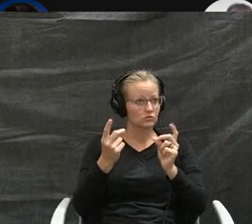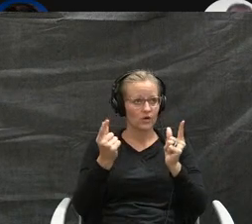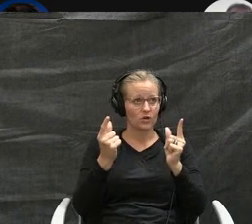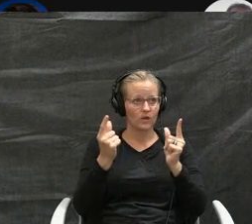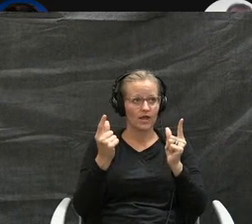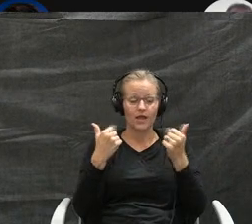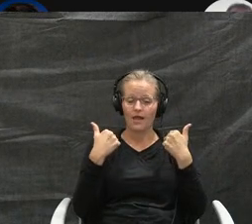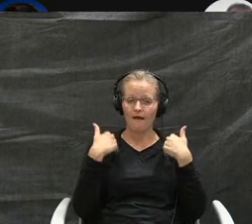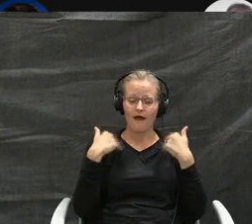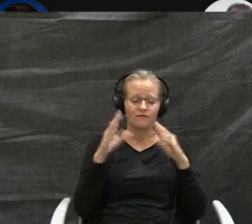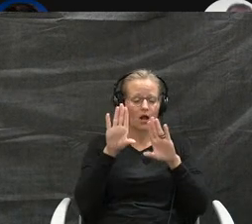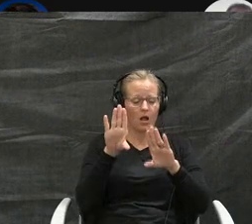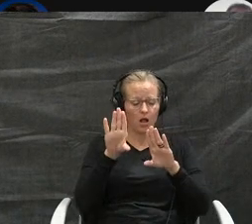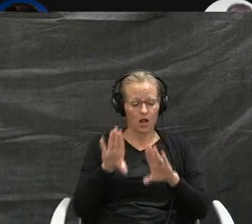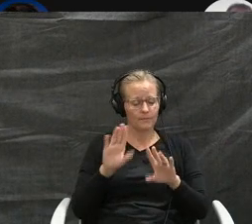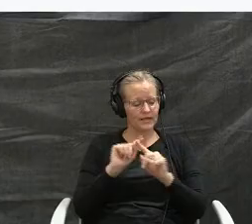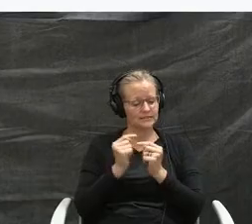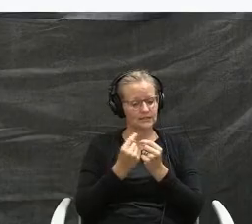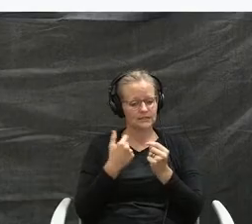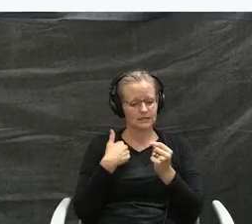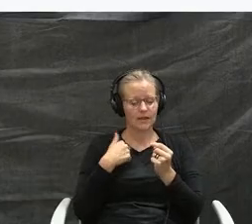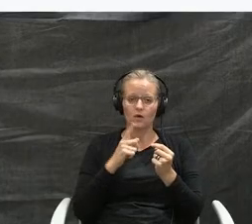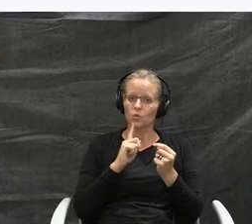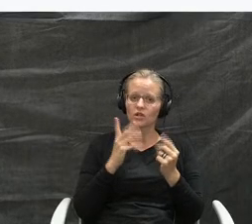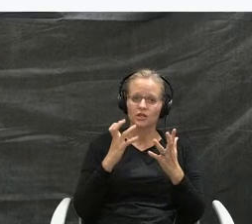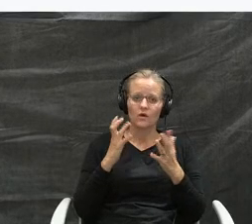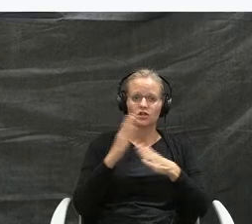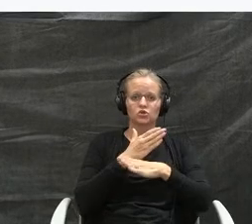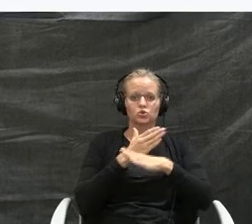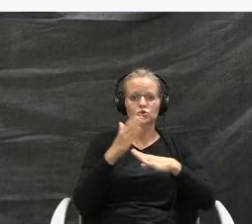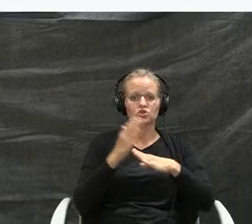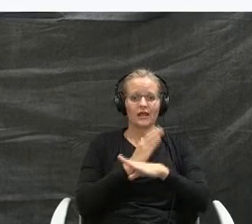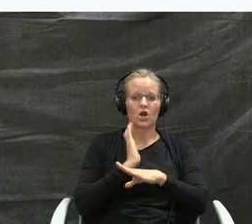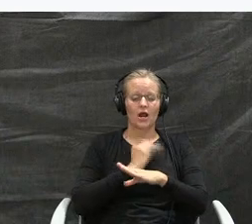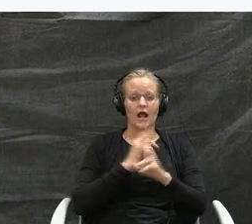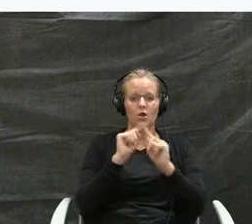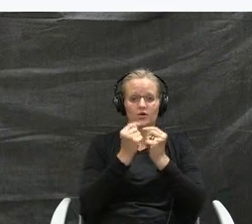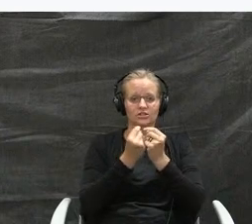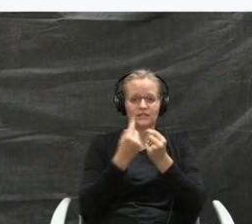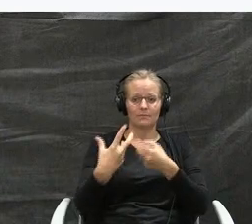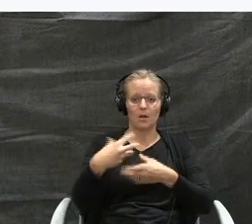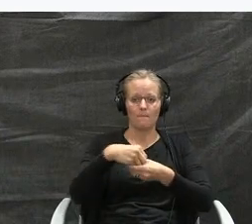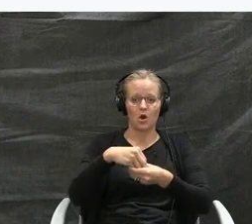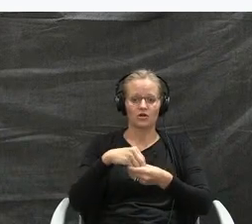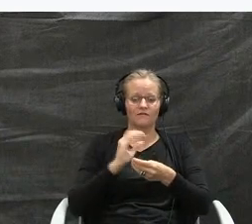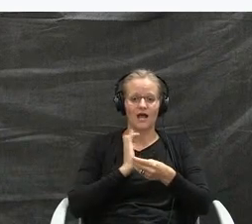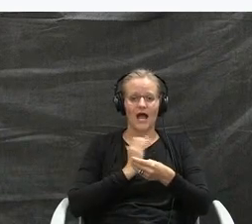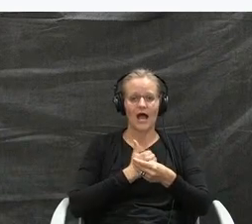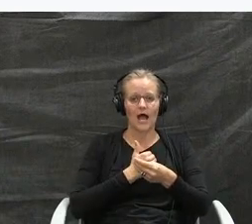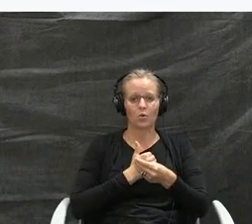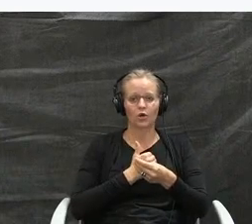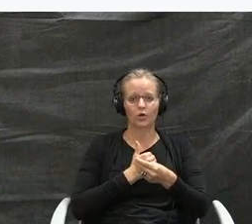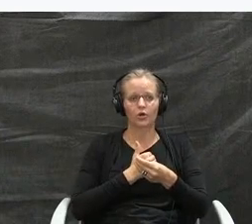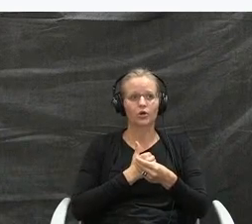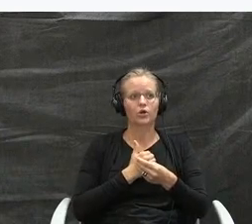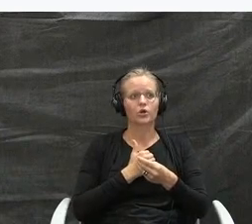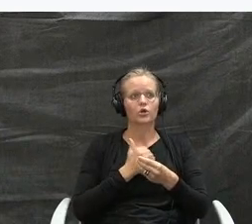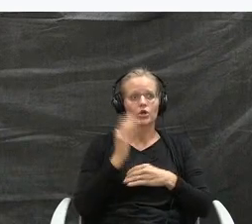an amazing team and I really wanted to share this as part of our presentation to illustrate that these people are just 20 of